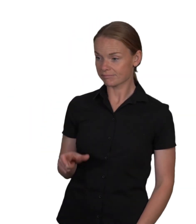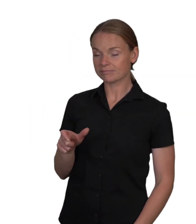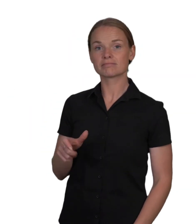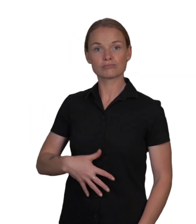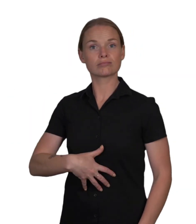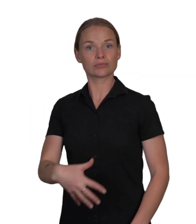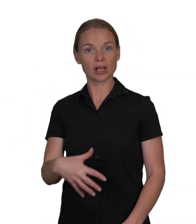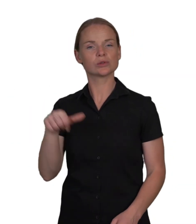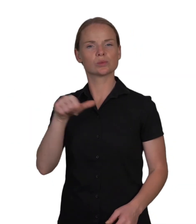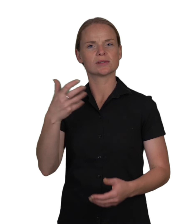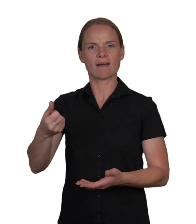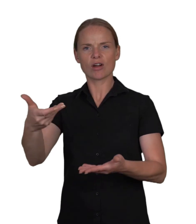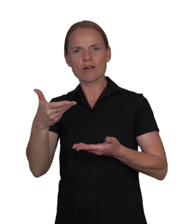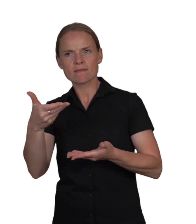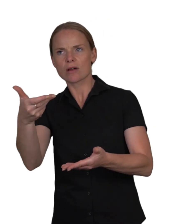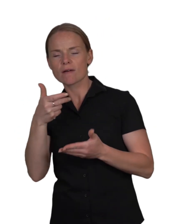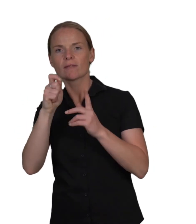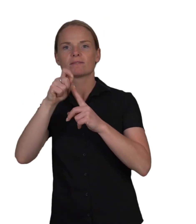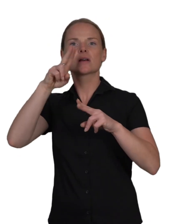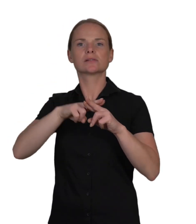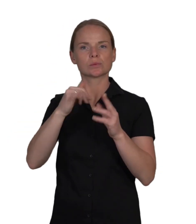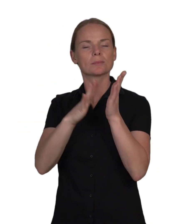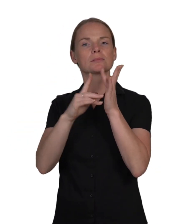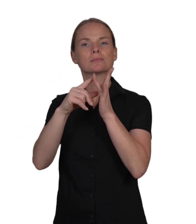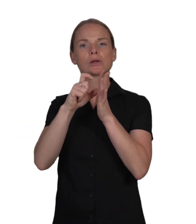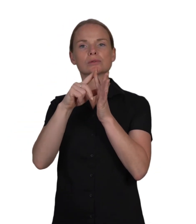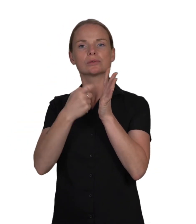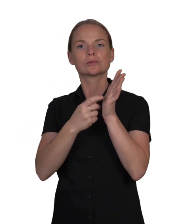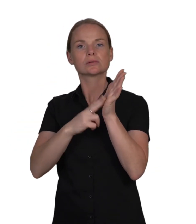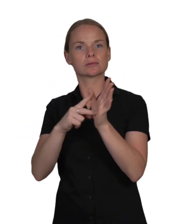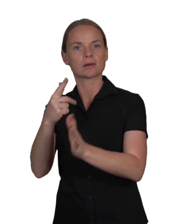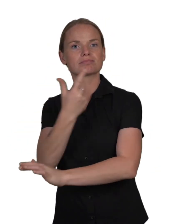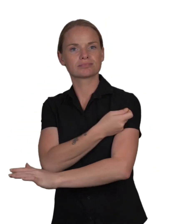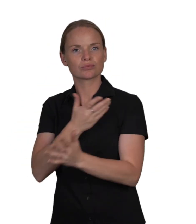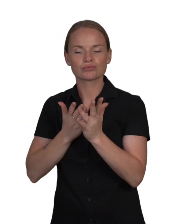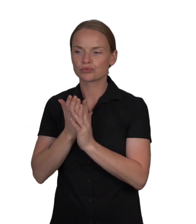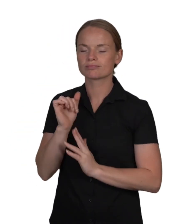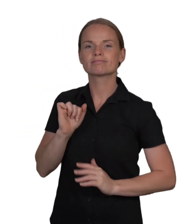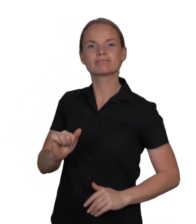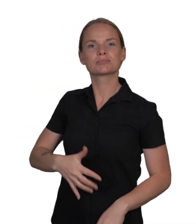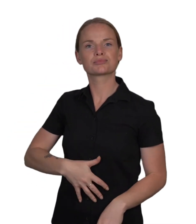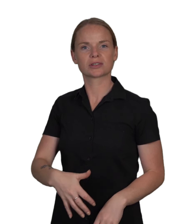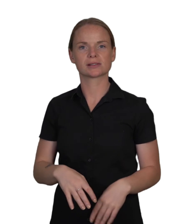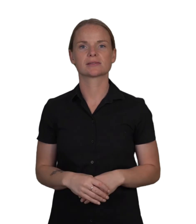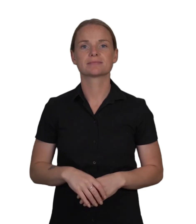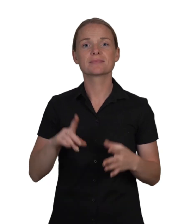Pregnant women and adolescents should be routinely offered Pfizer or Moderna, at any stage of pregnancy.